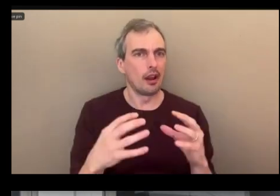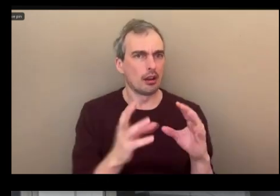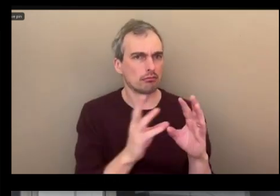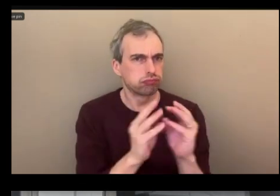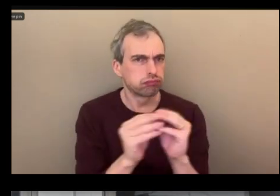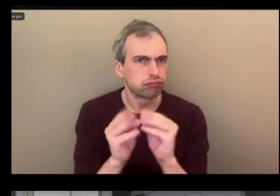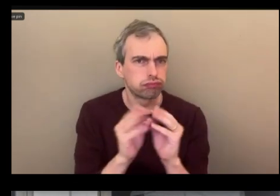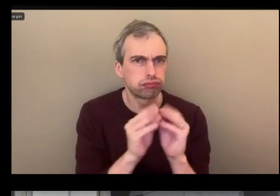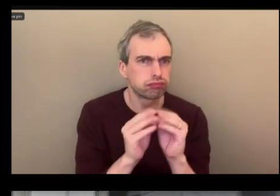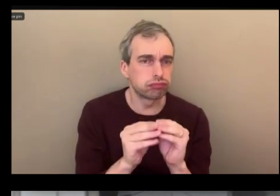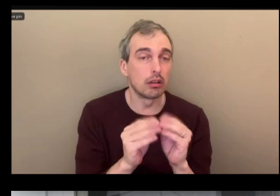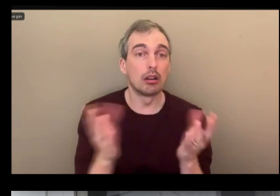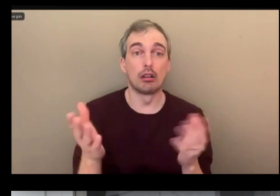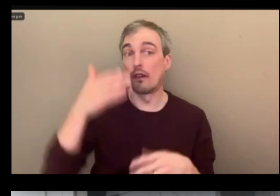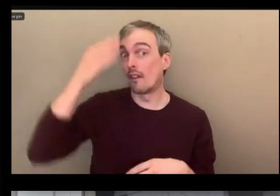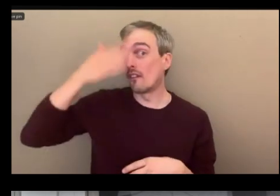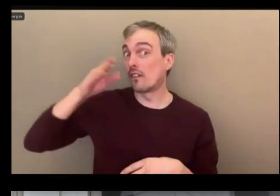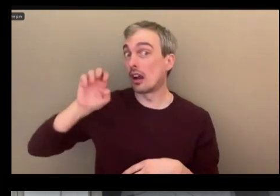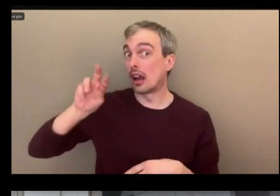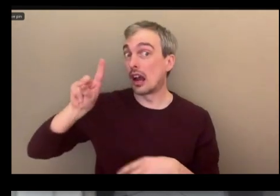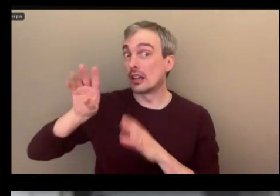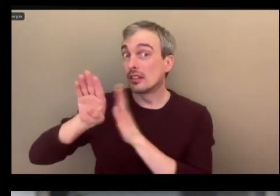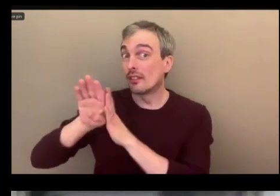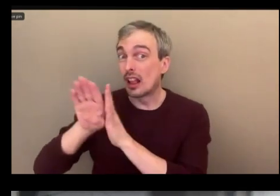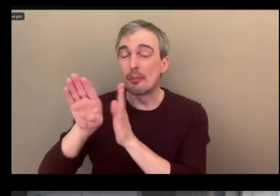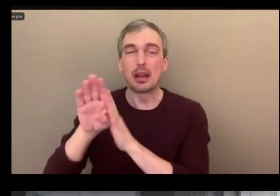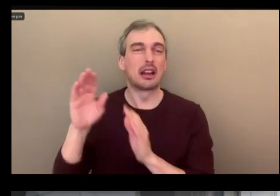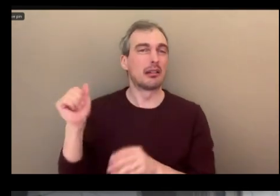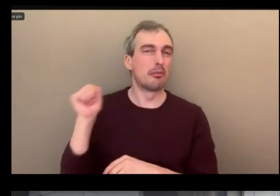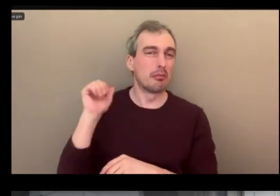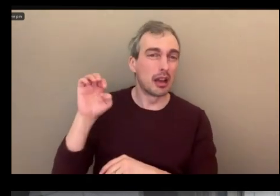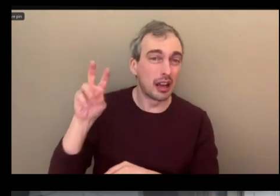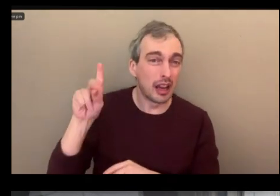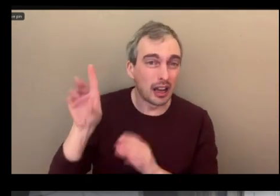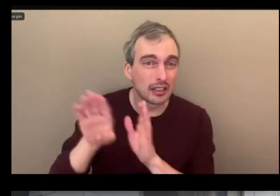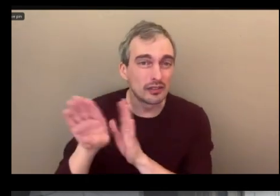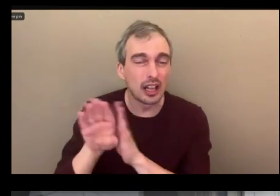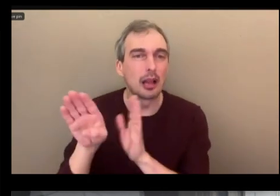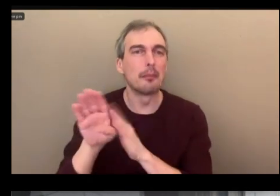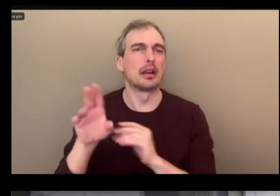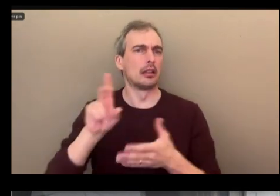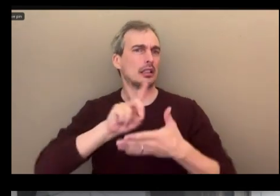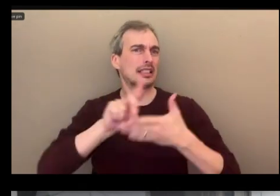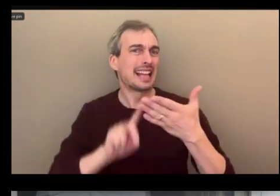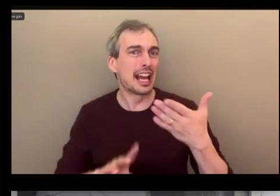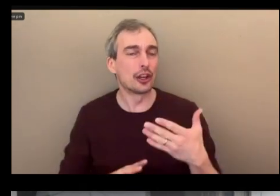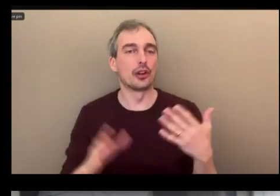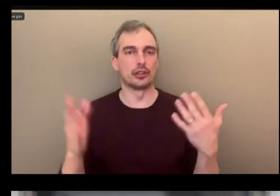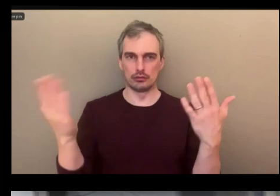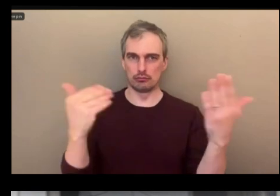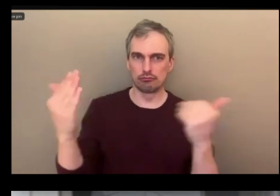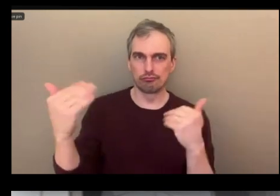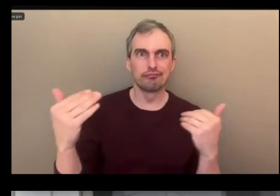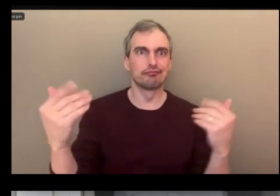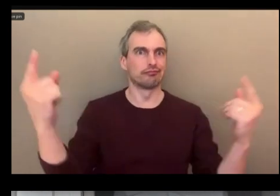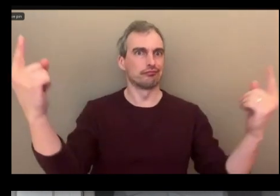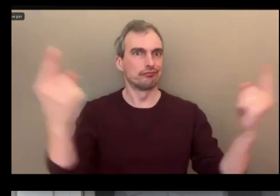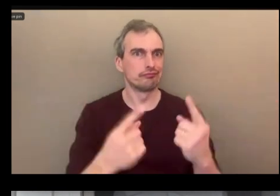And we will work realtime in looking at the impact of that defect. In different solutions to make sure that we go compliant with